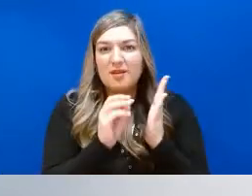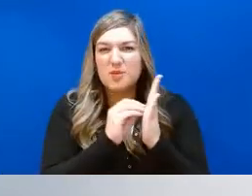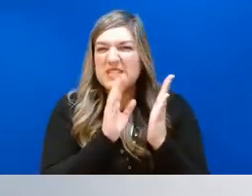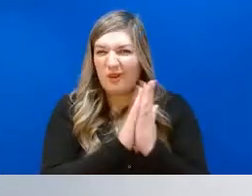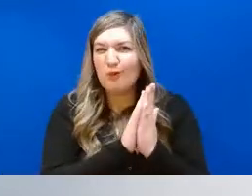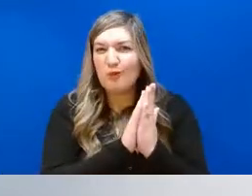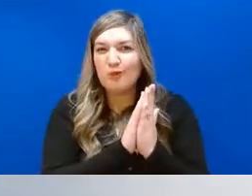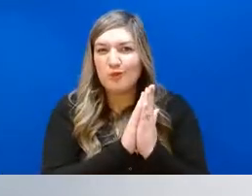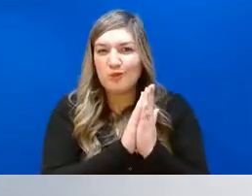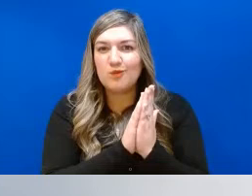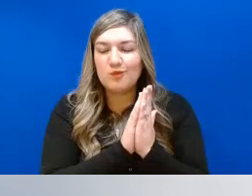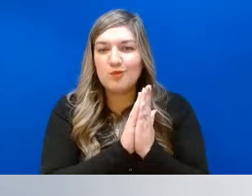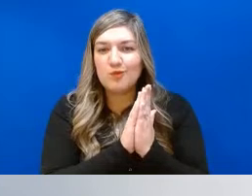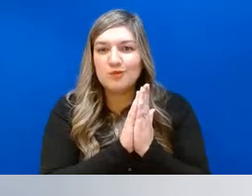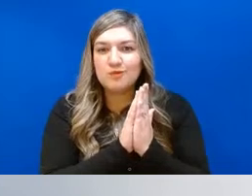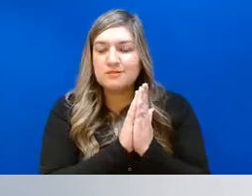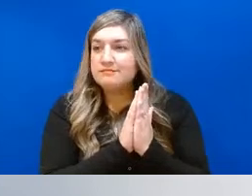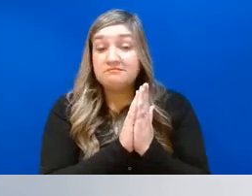Just write down as many words that come to mind.